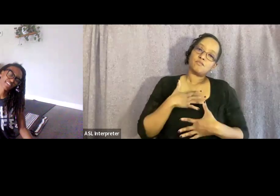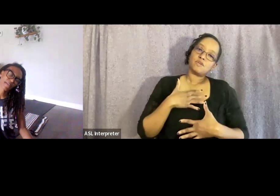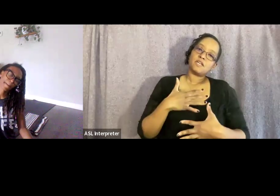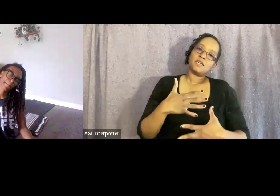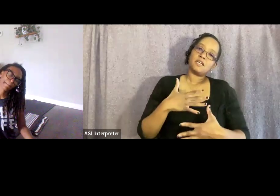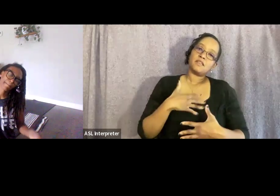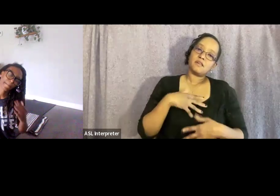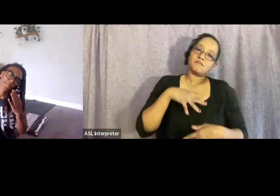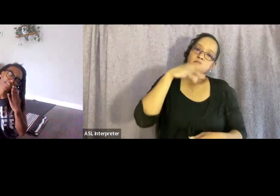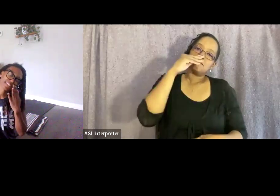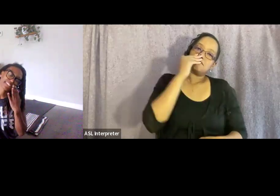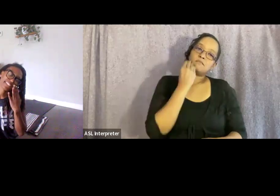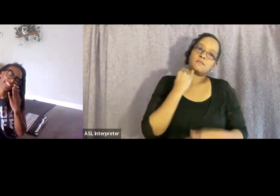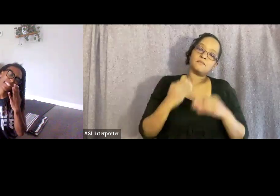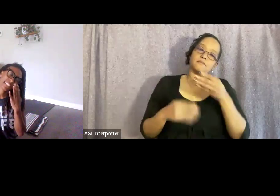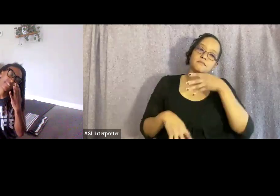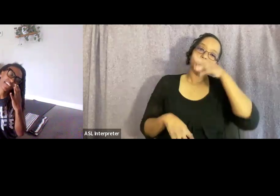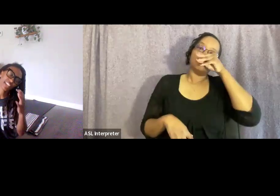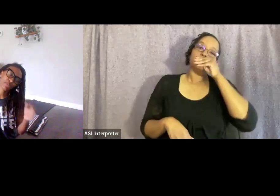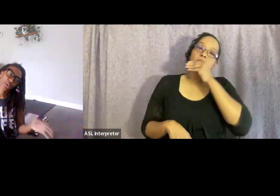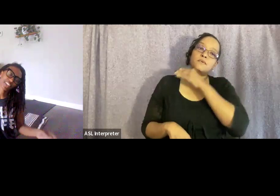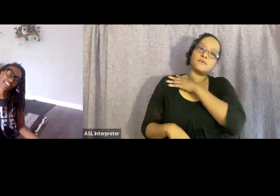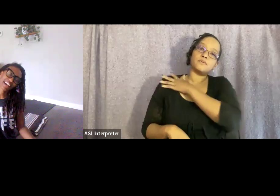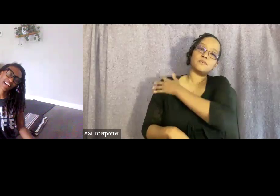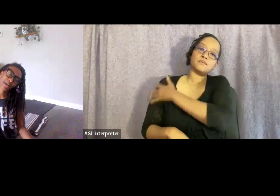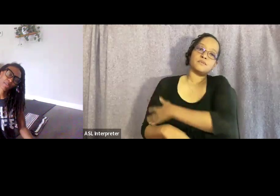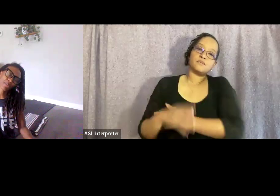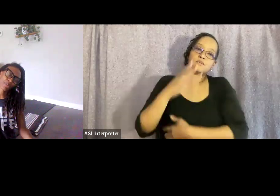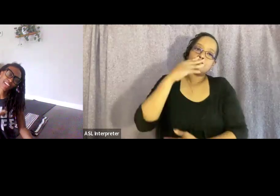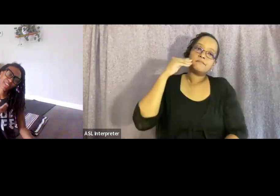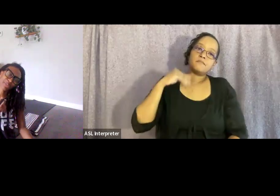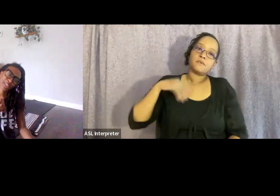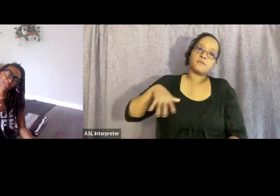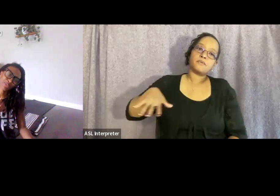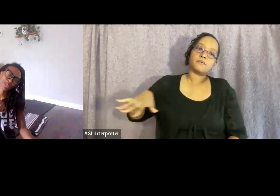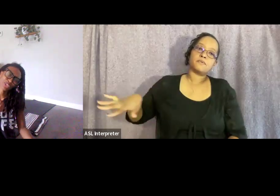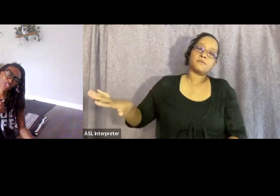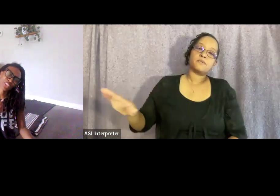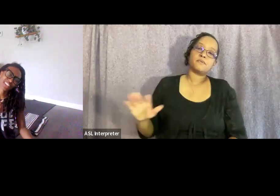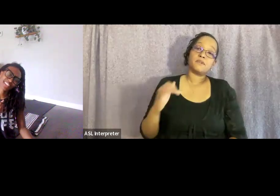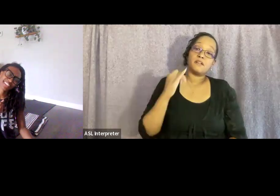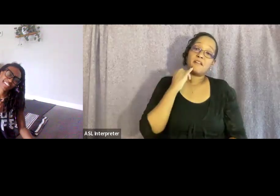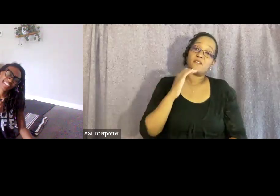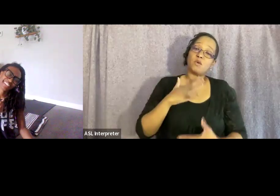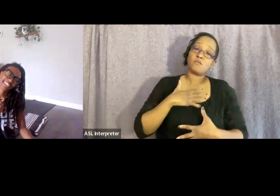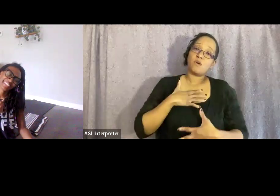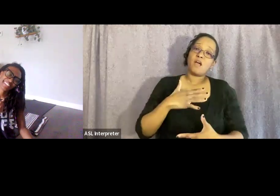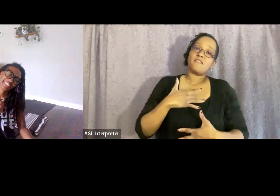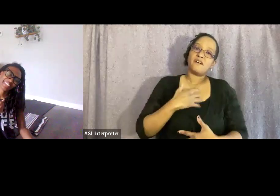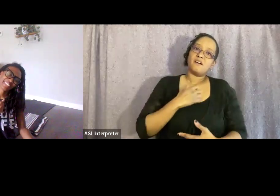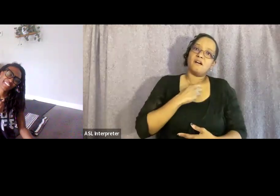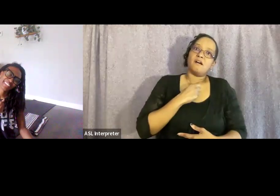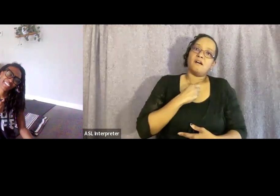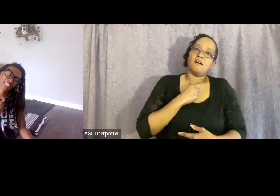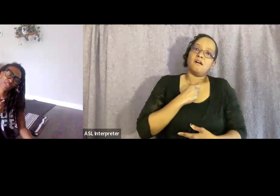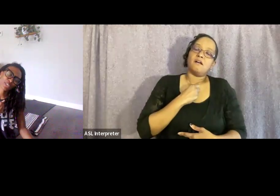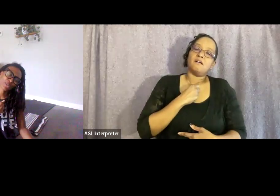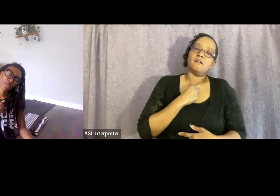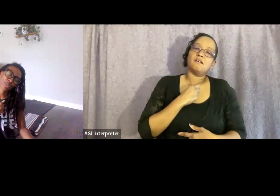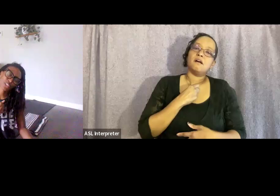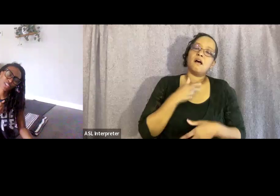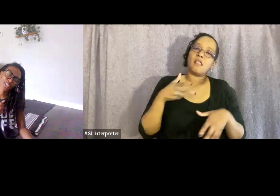If at any point in time, the breath becomes restricted, give yourself permission